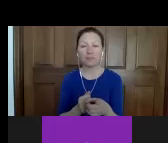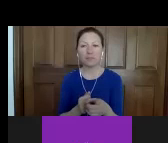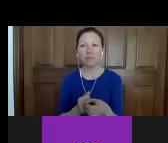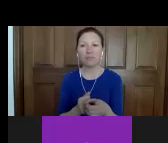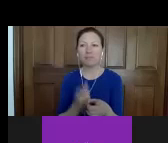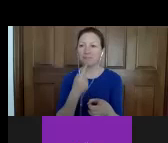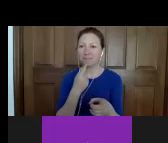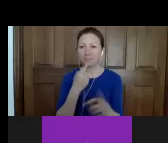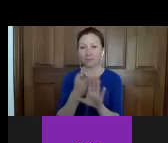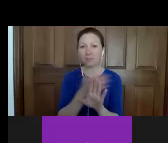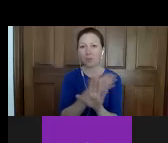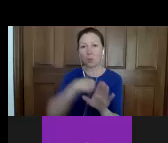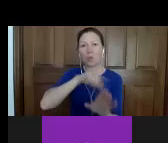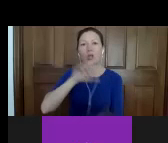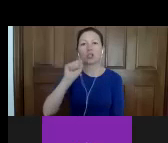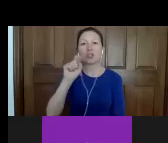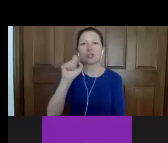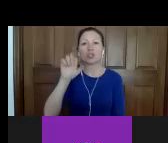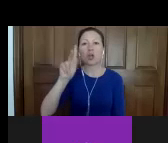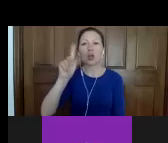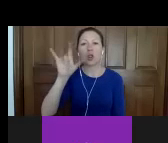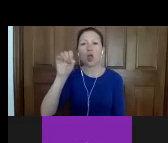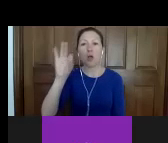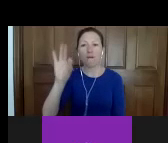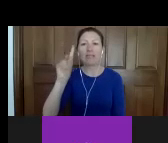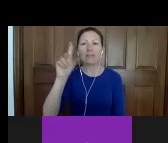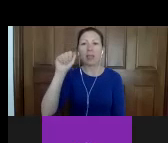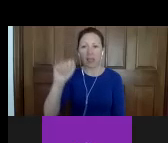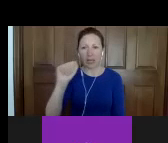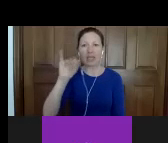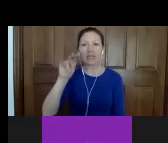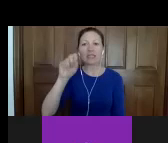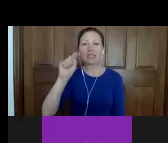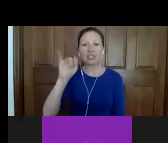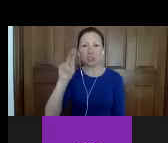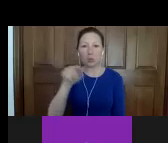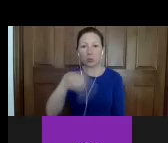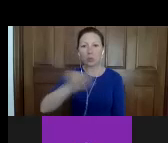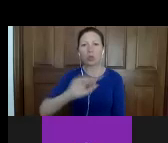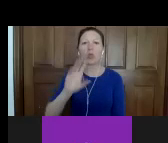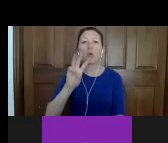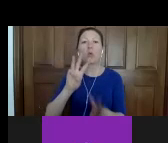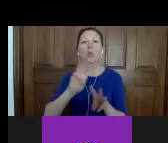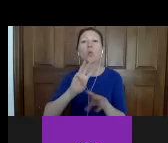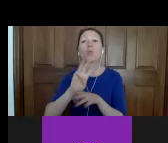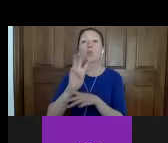We are Starkloff Disability Institute and we are work place disabilities advisors and